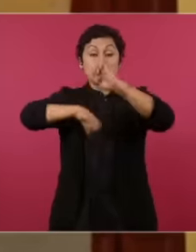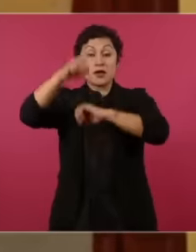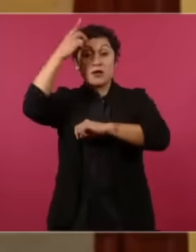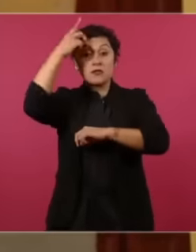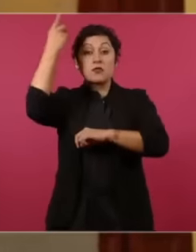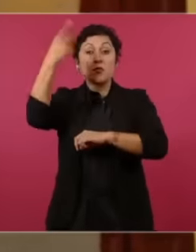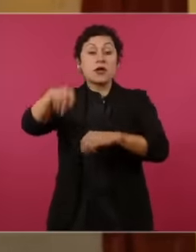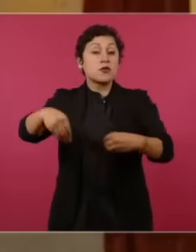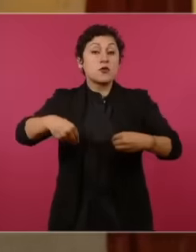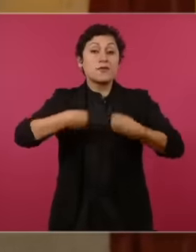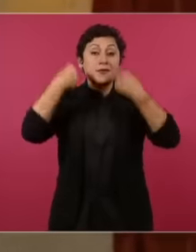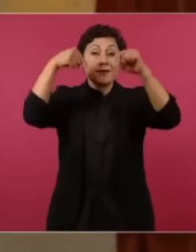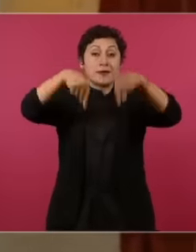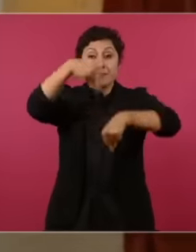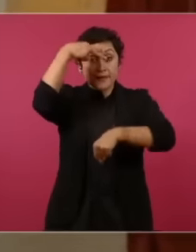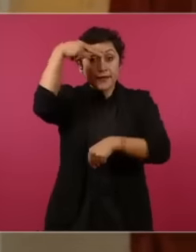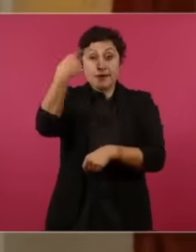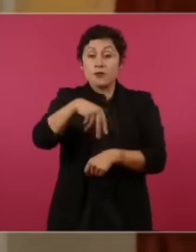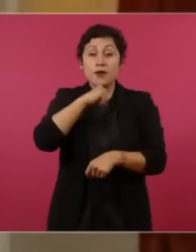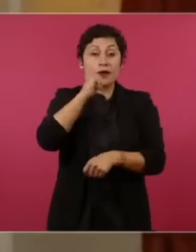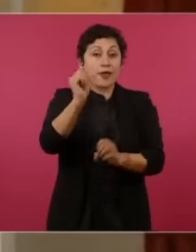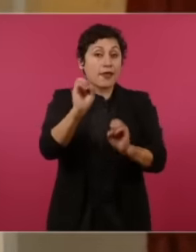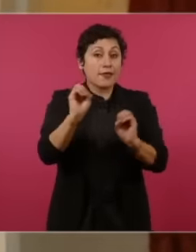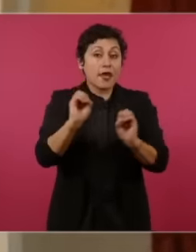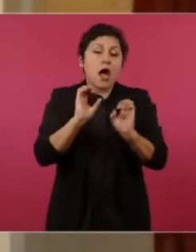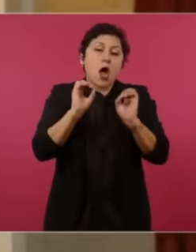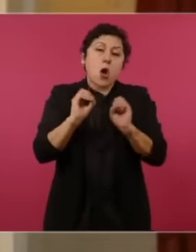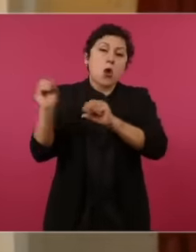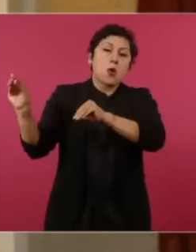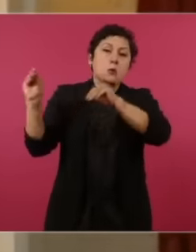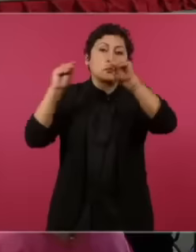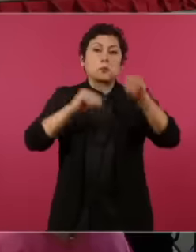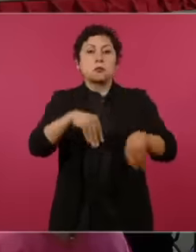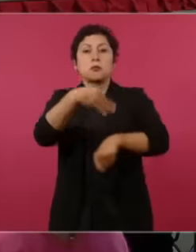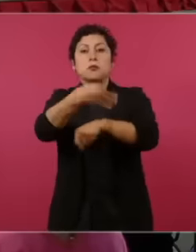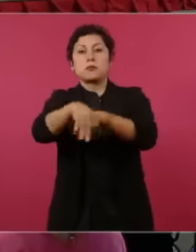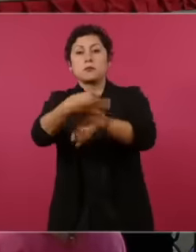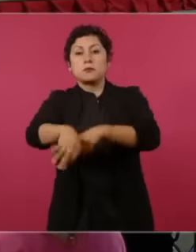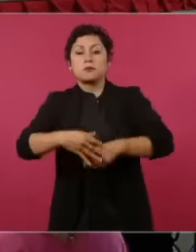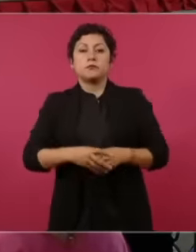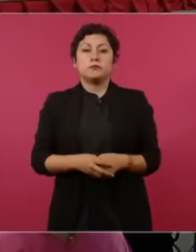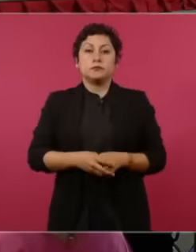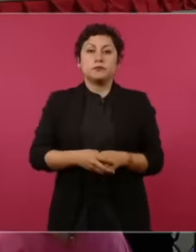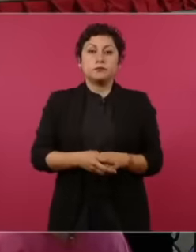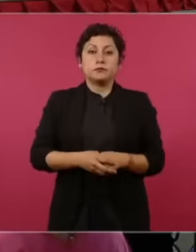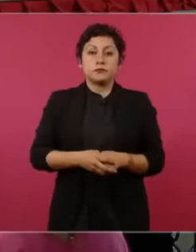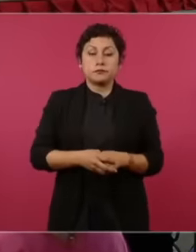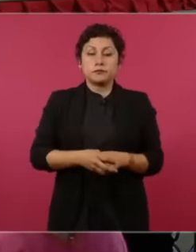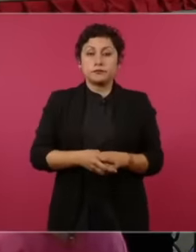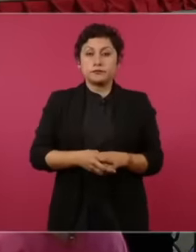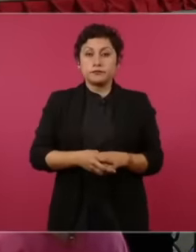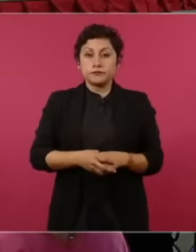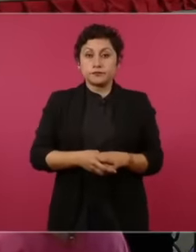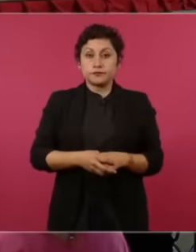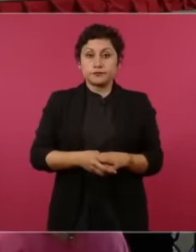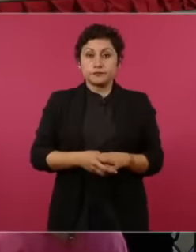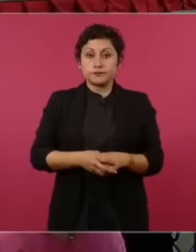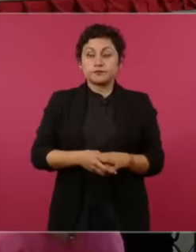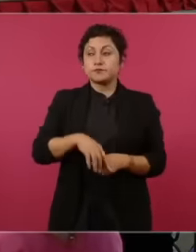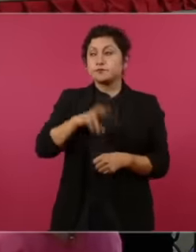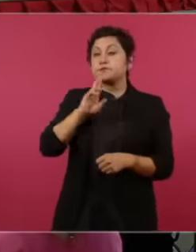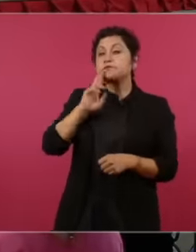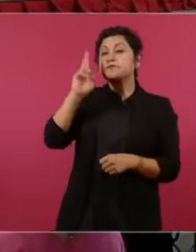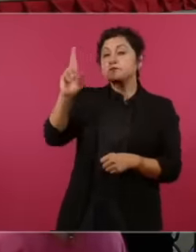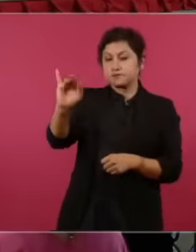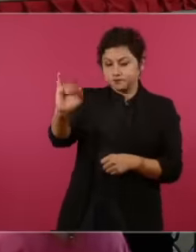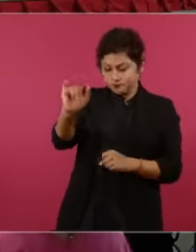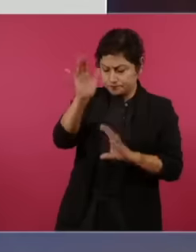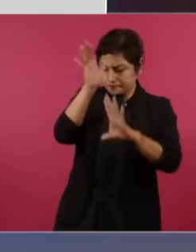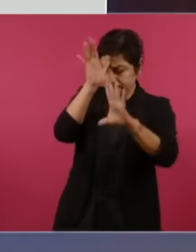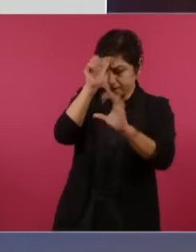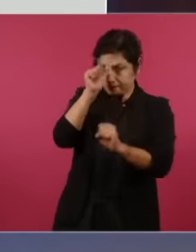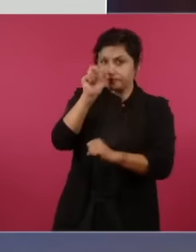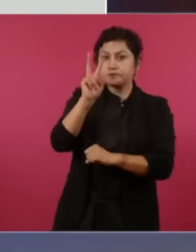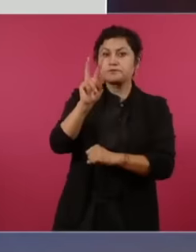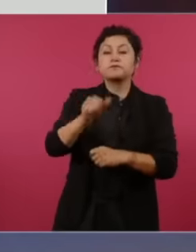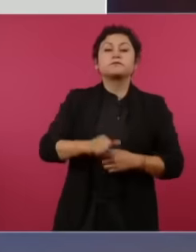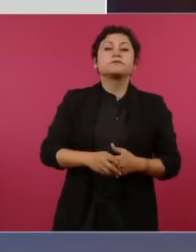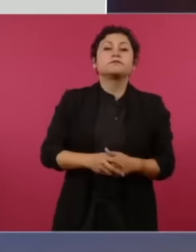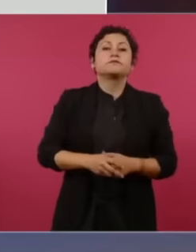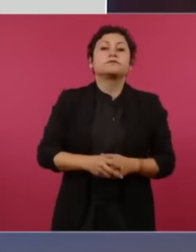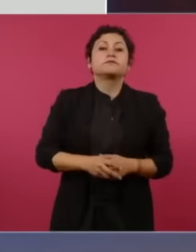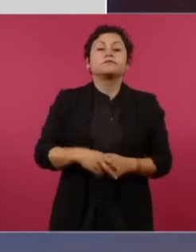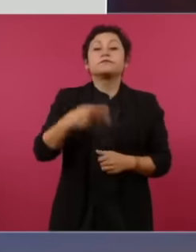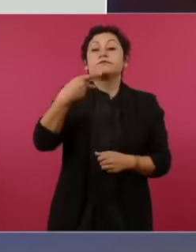while, I agree, says teacher Elester, I just want you to know that